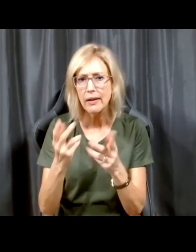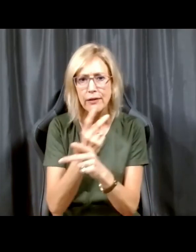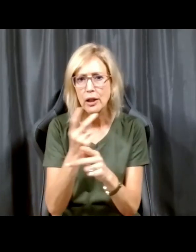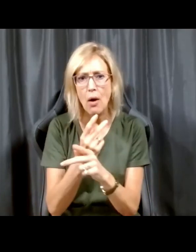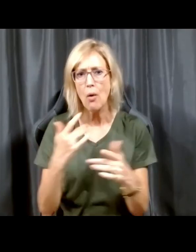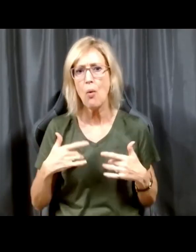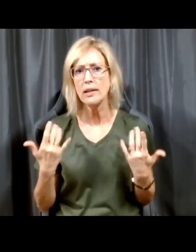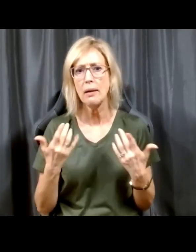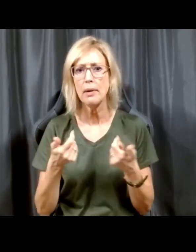That's all I got.